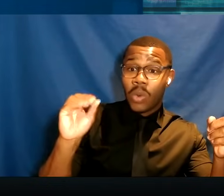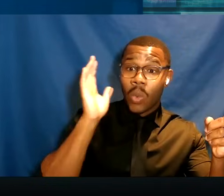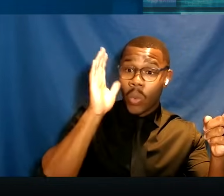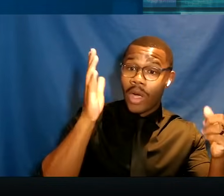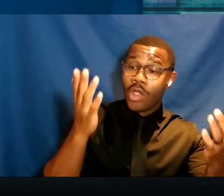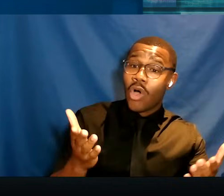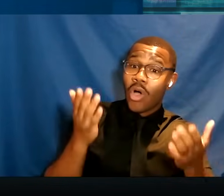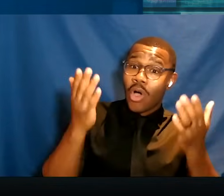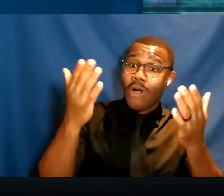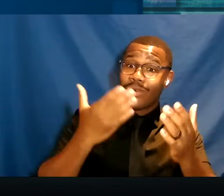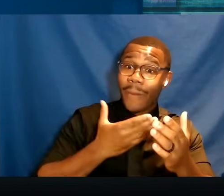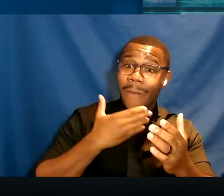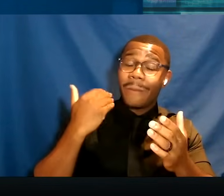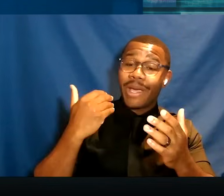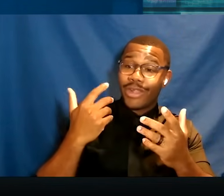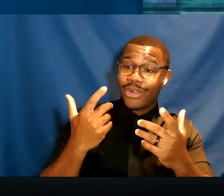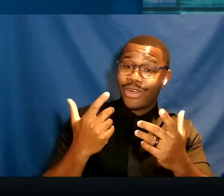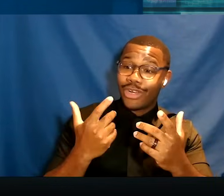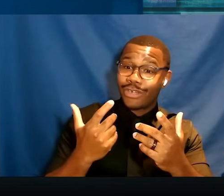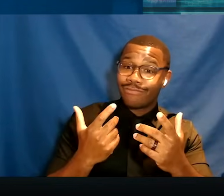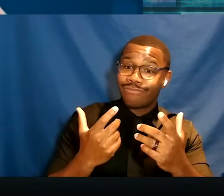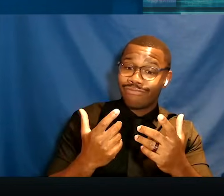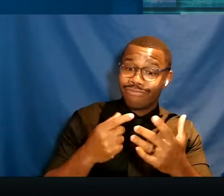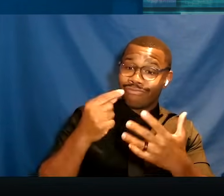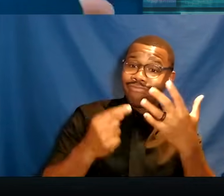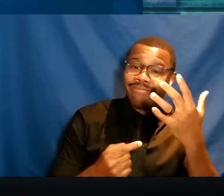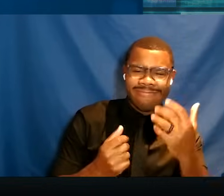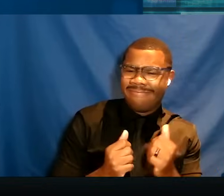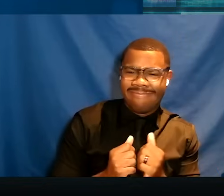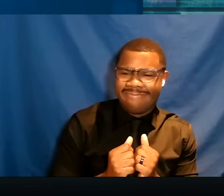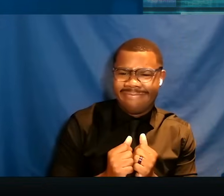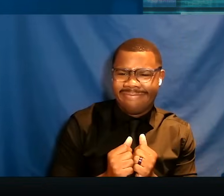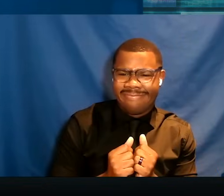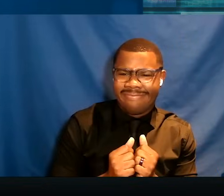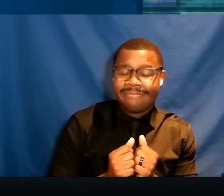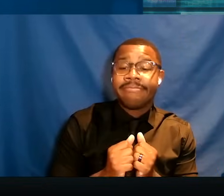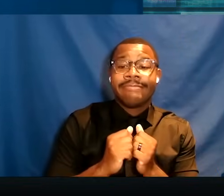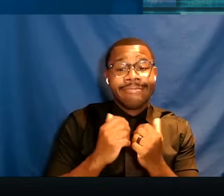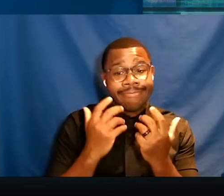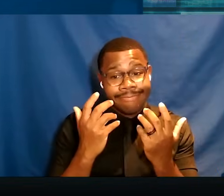I don't agree with that statement at all. I think it would not result in that and it would result in us having to go back on strike